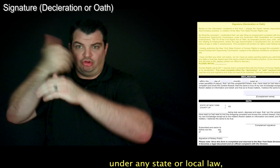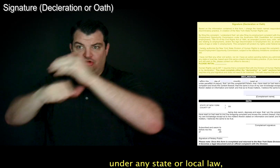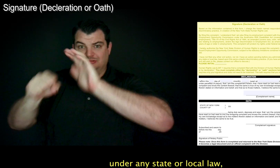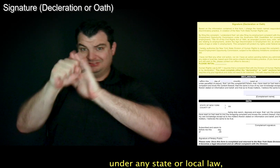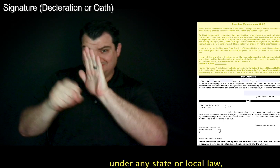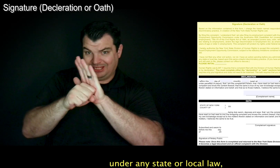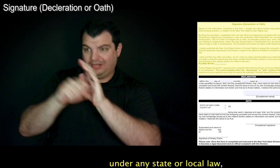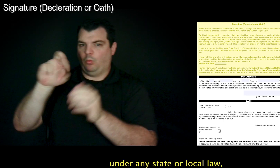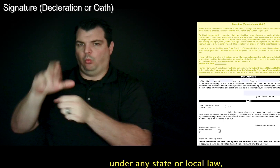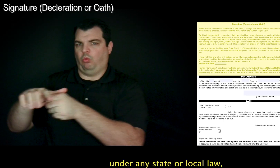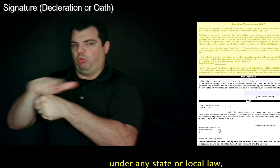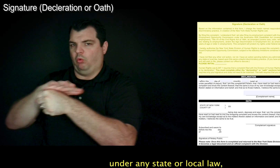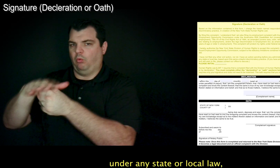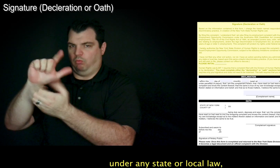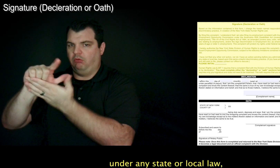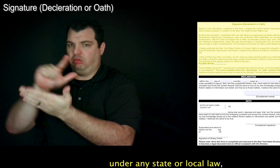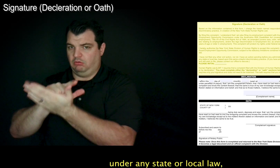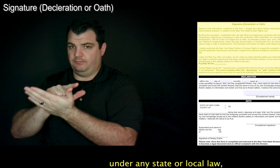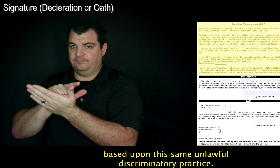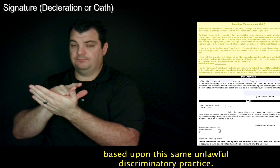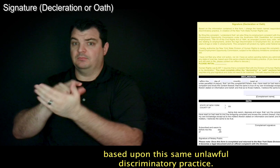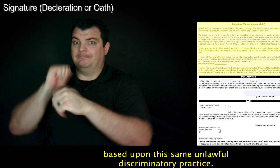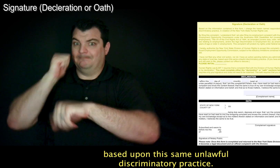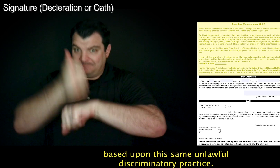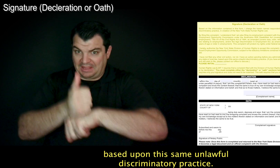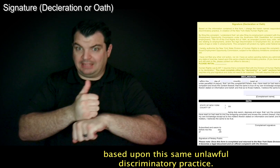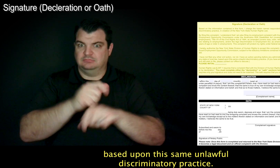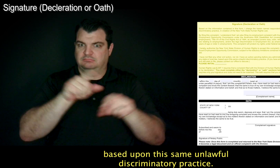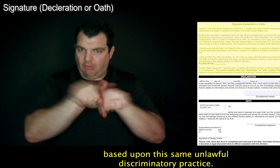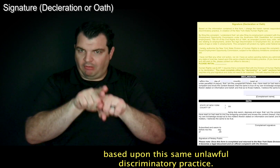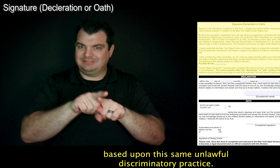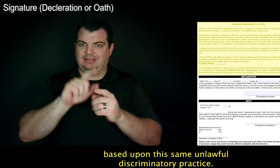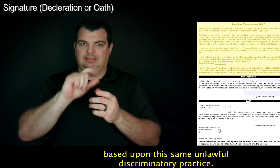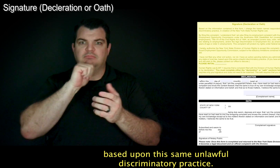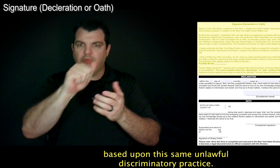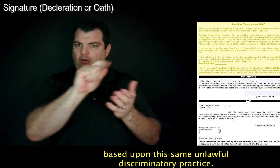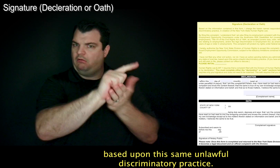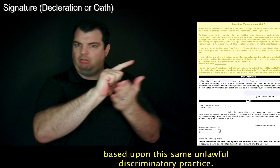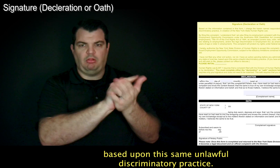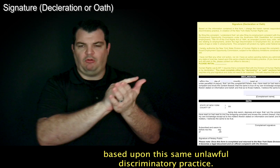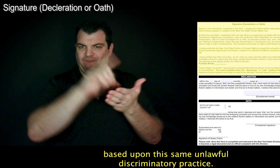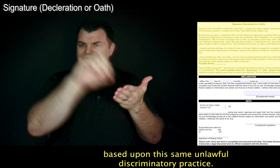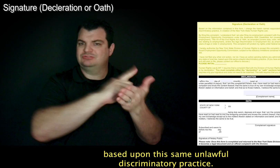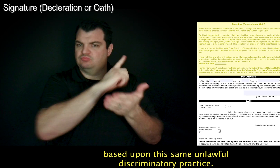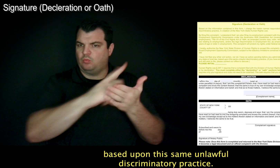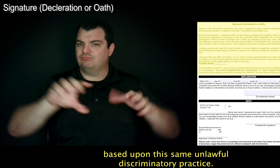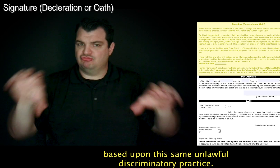under any state or local law, based upon this same unlawful discriminatory practice.